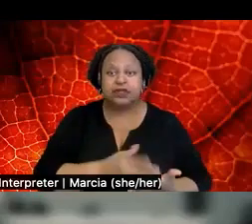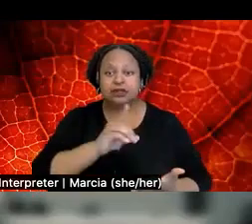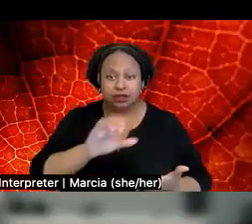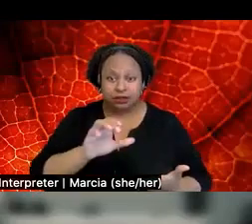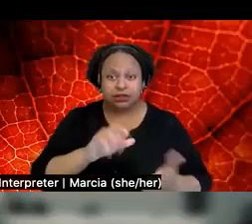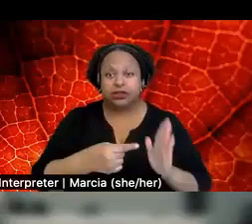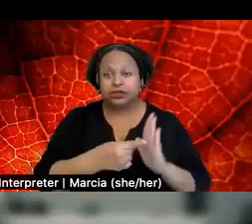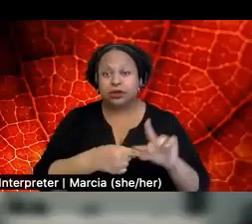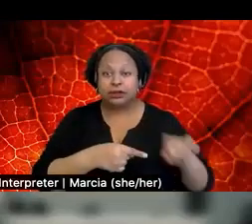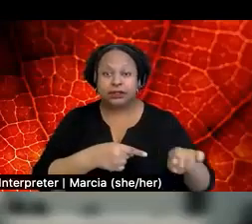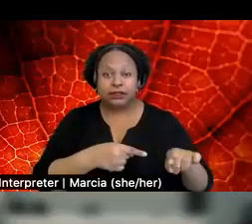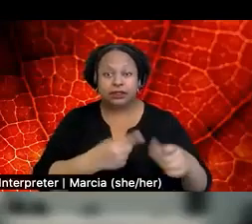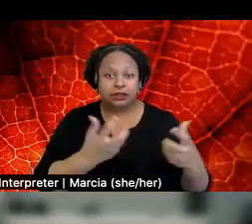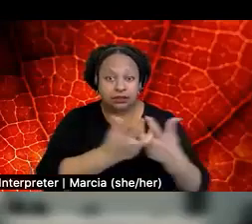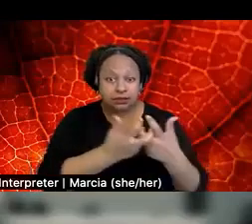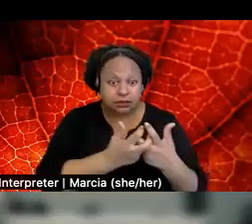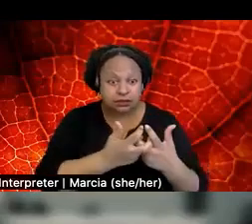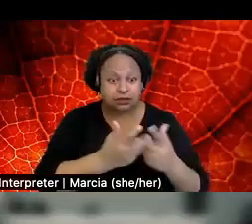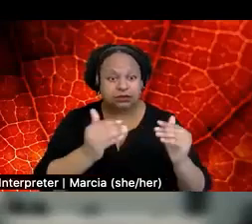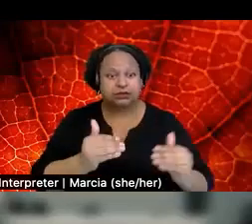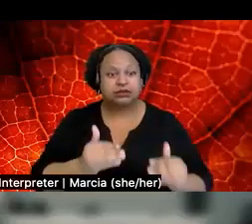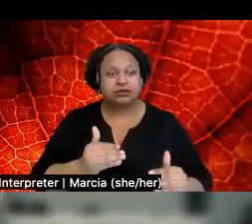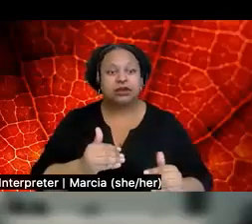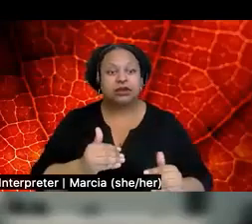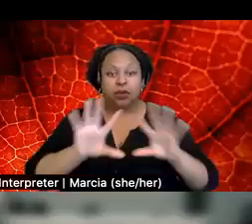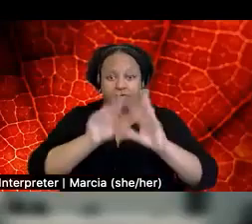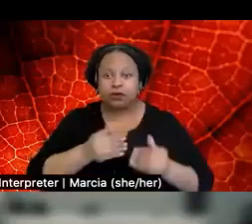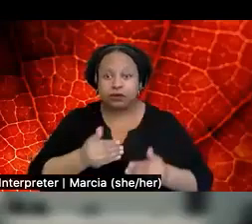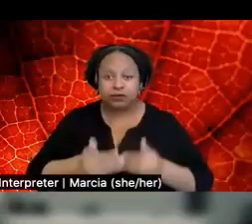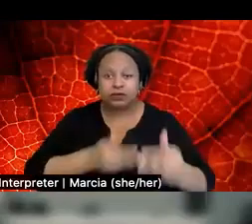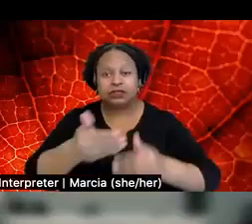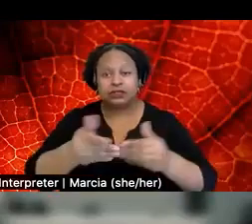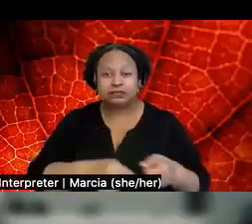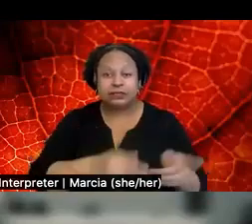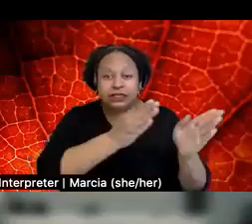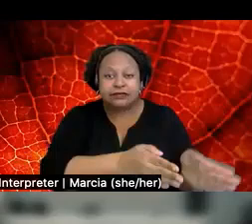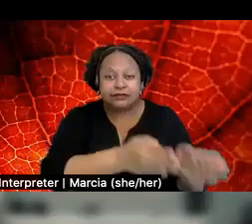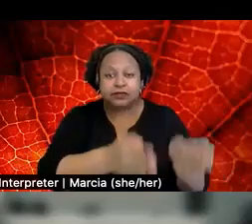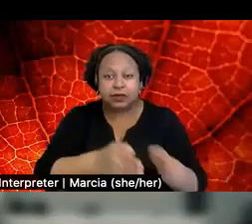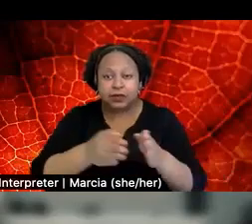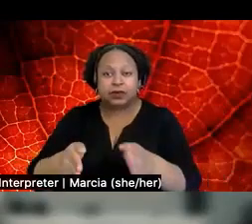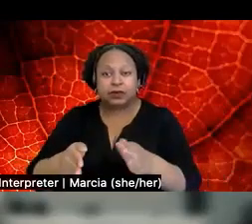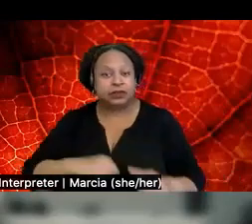And the whole process needs to be individualized, dignified and respectful.